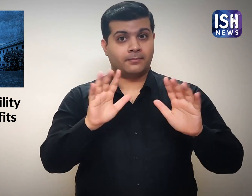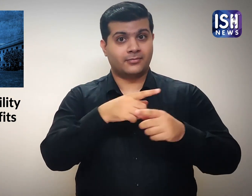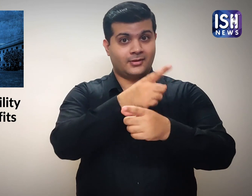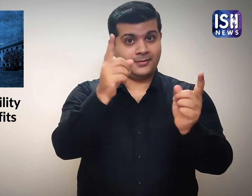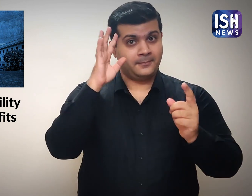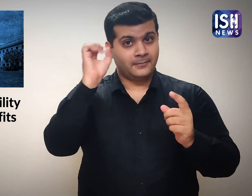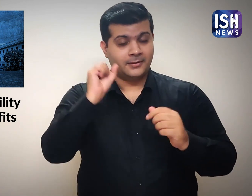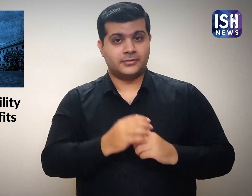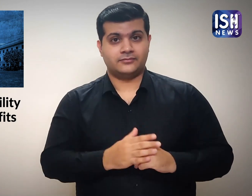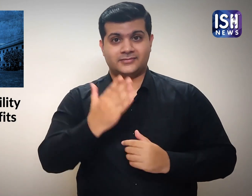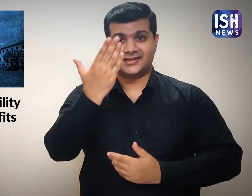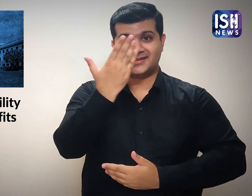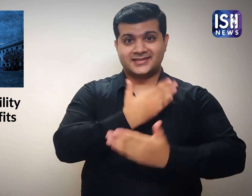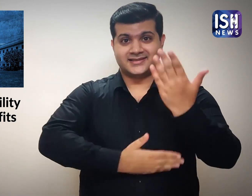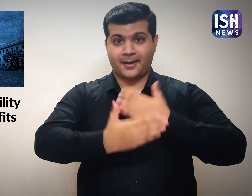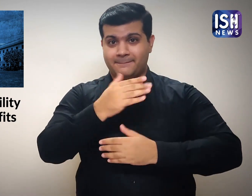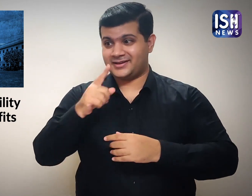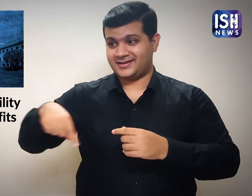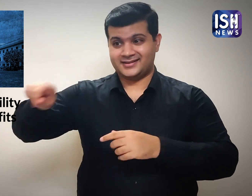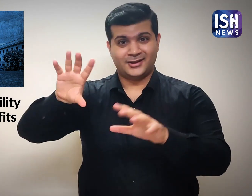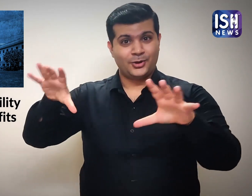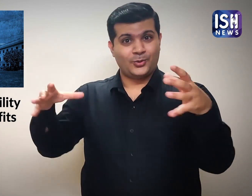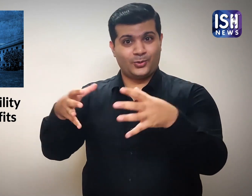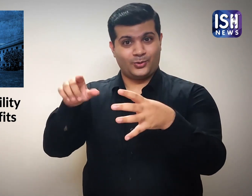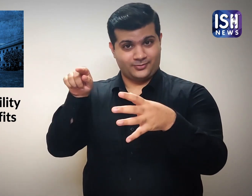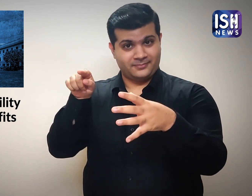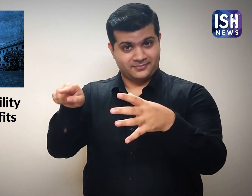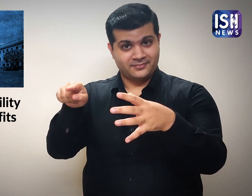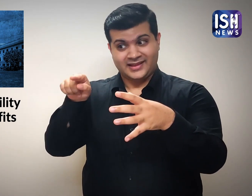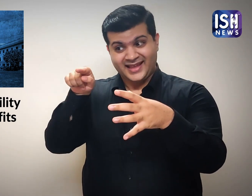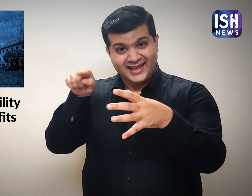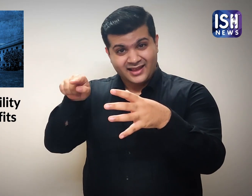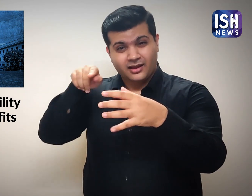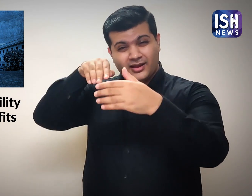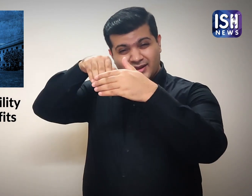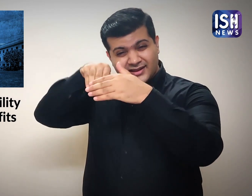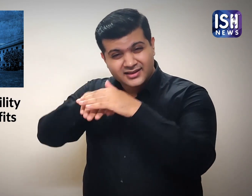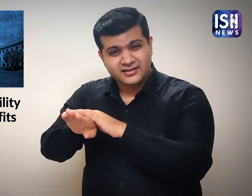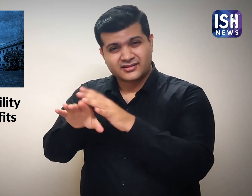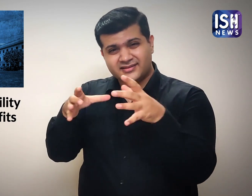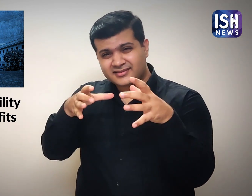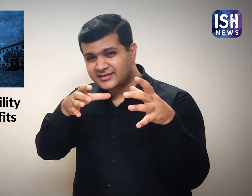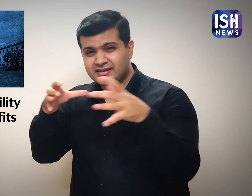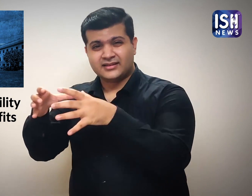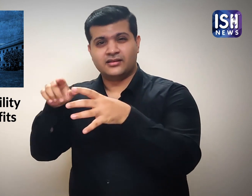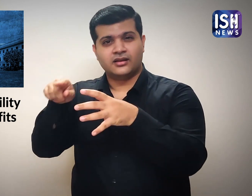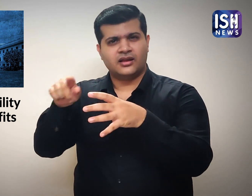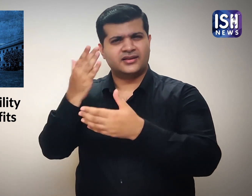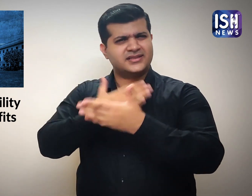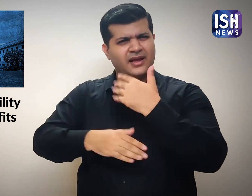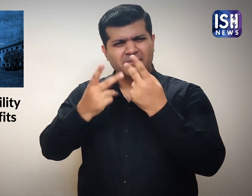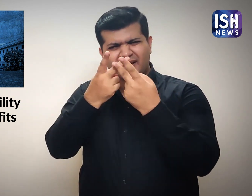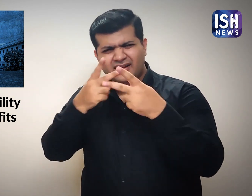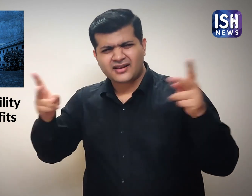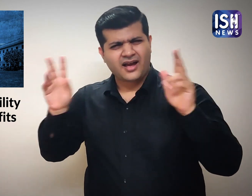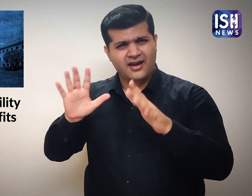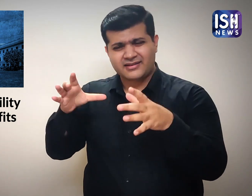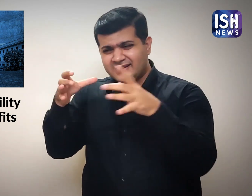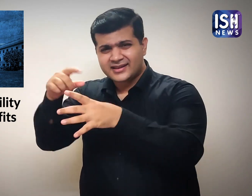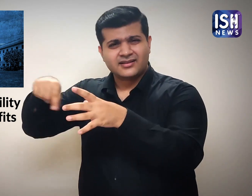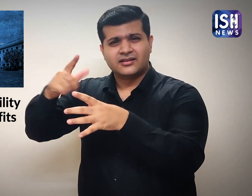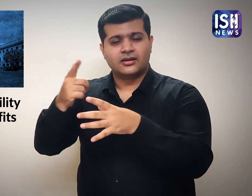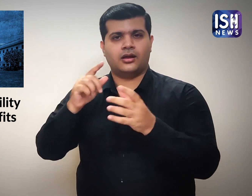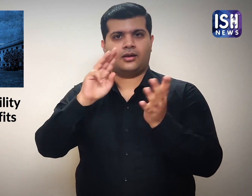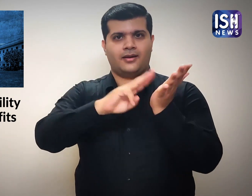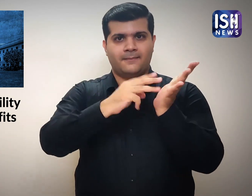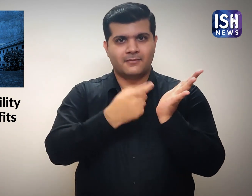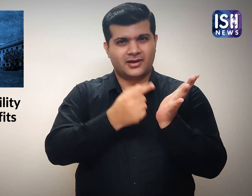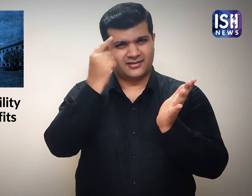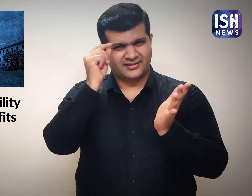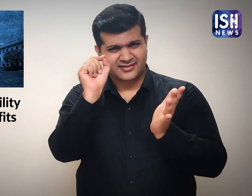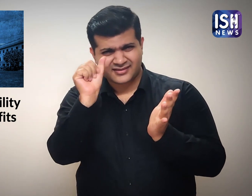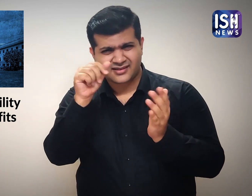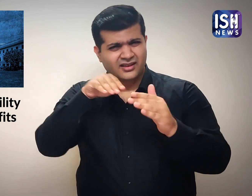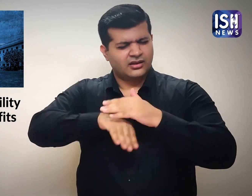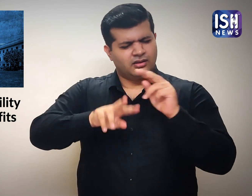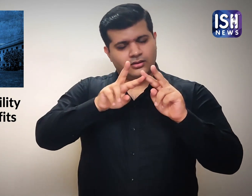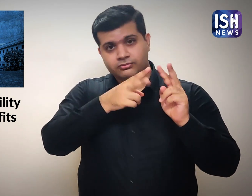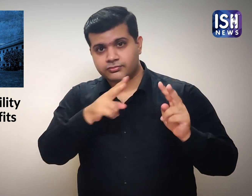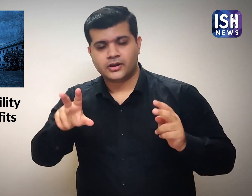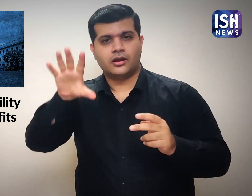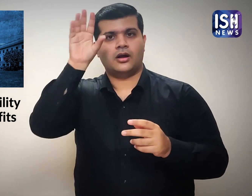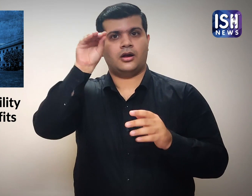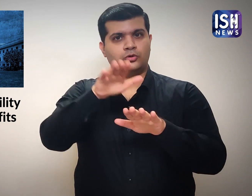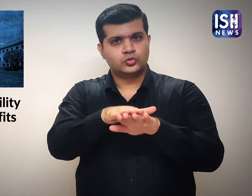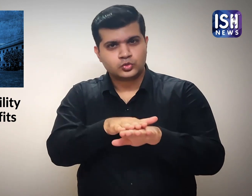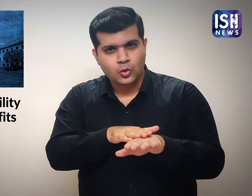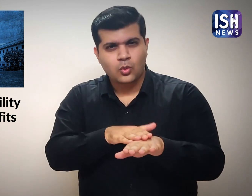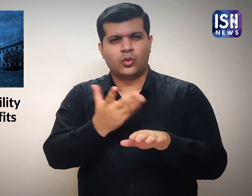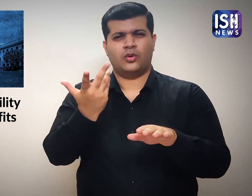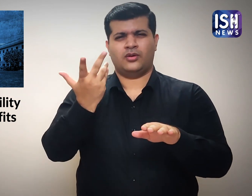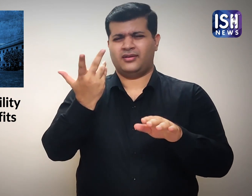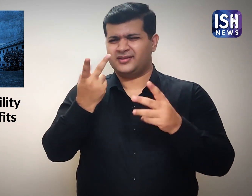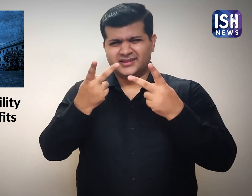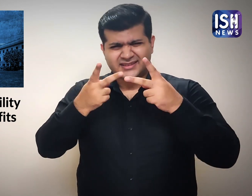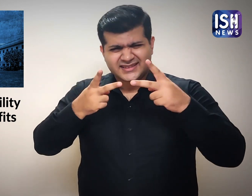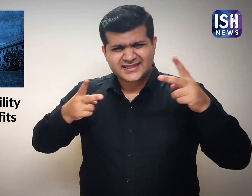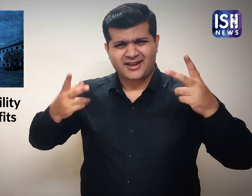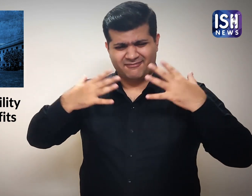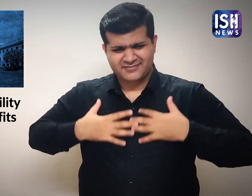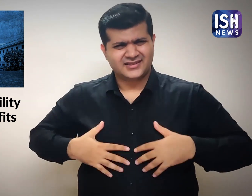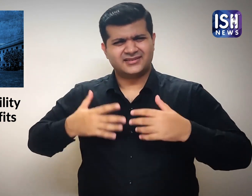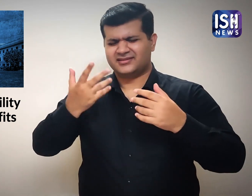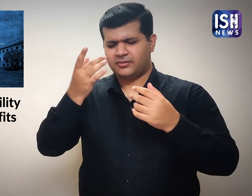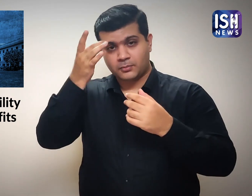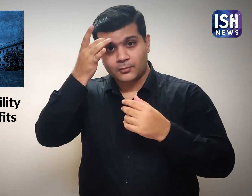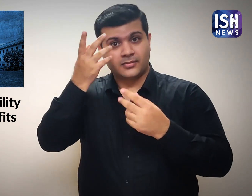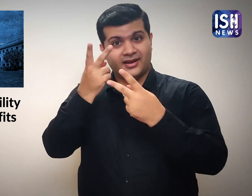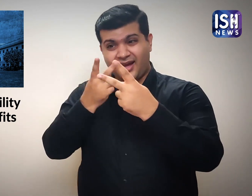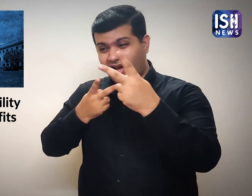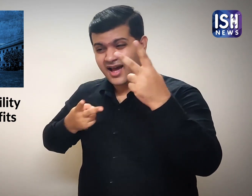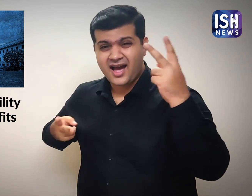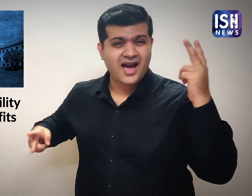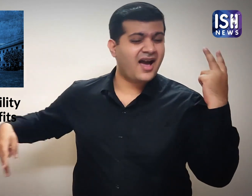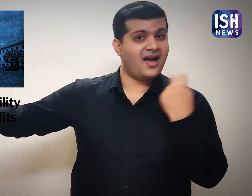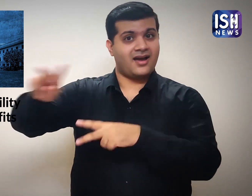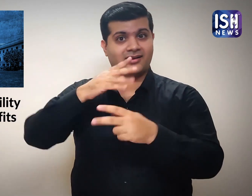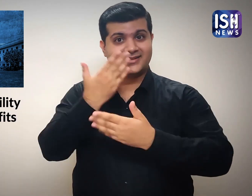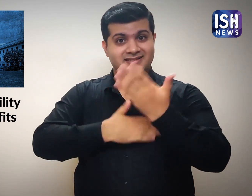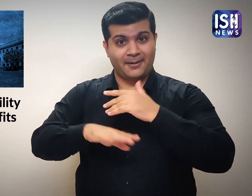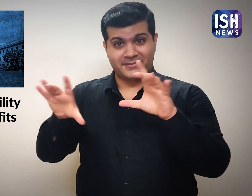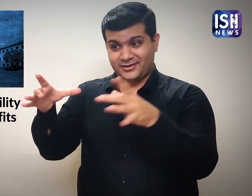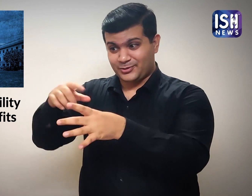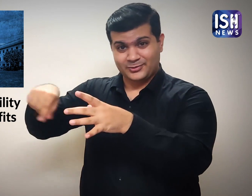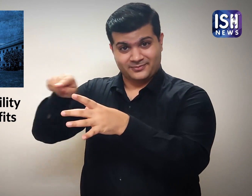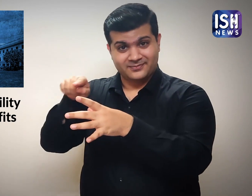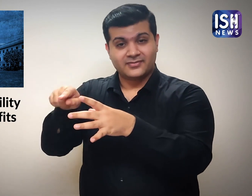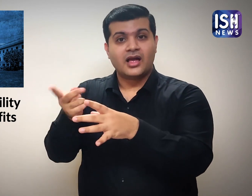"We cannot lose sight of the fact there are multiple types of intellectual/mental disabilities